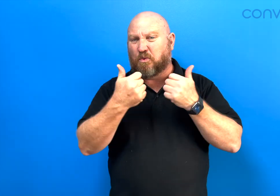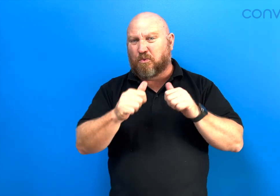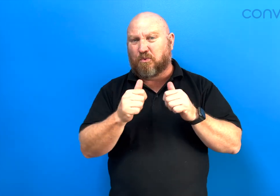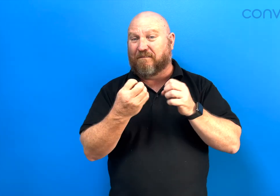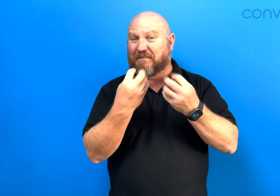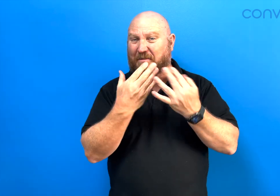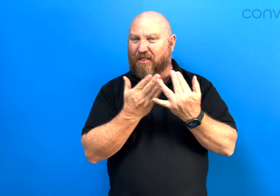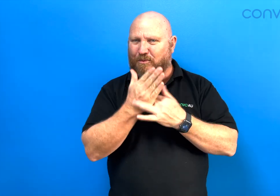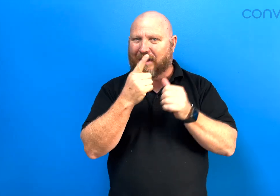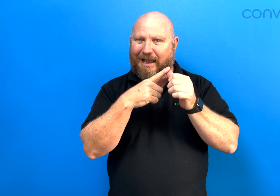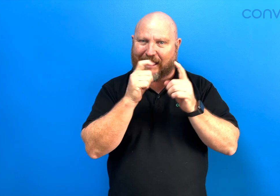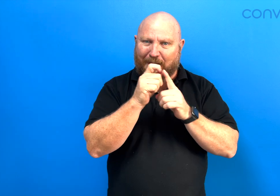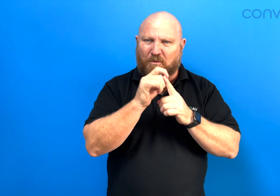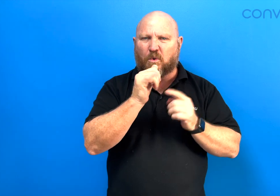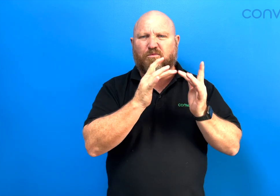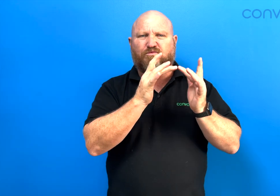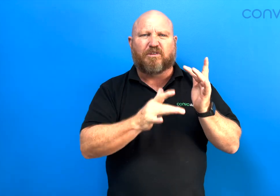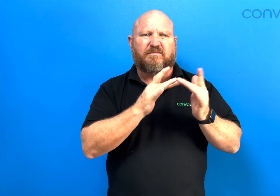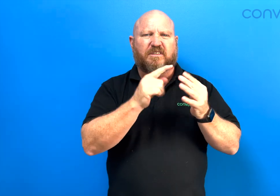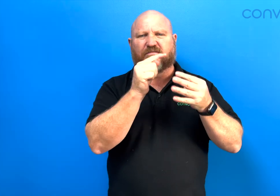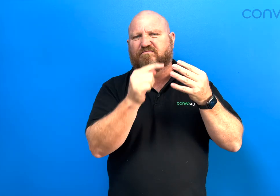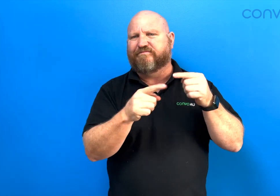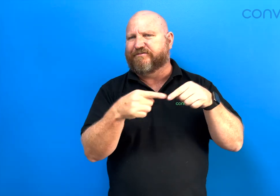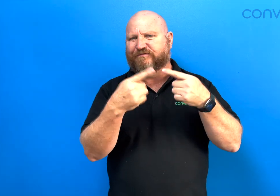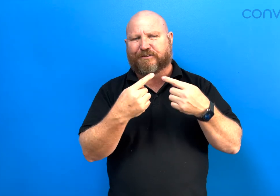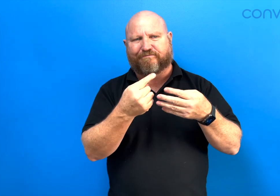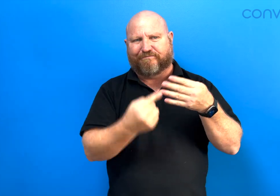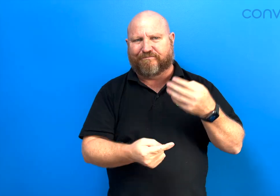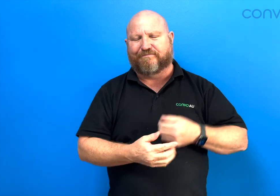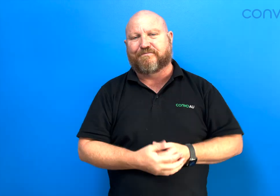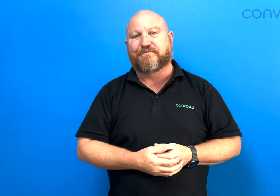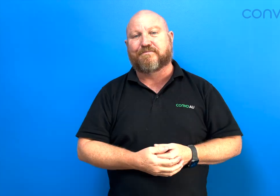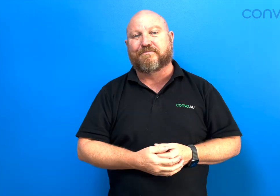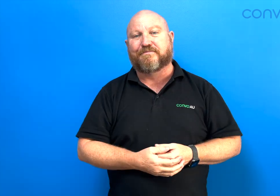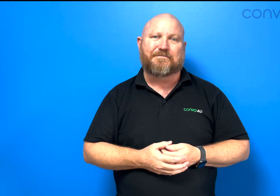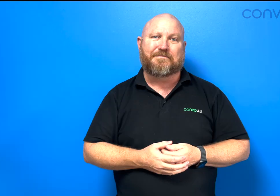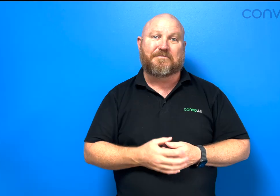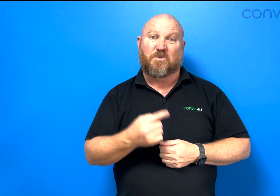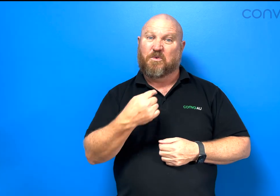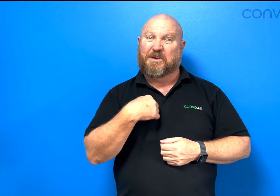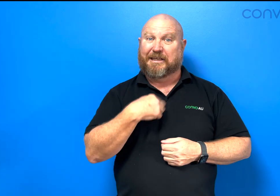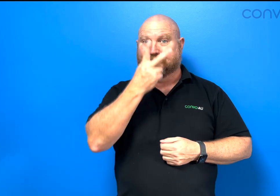You can do this through our Convo AU app ‘Customer support - your feedback’ to leave video mail or you can use email.